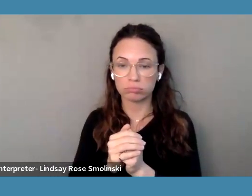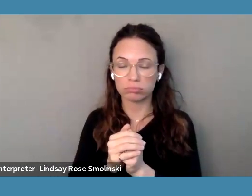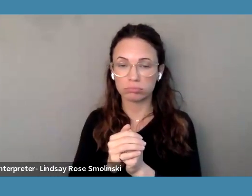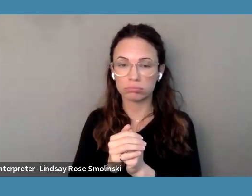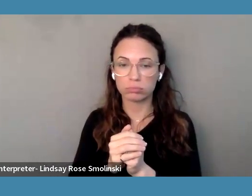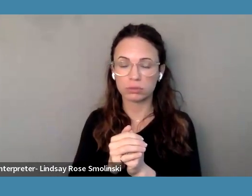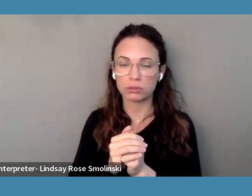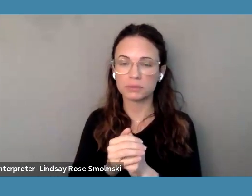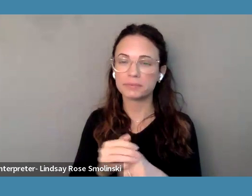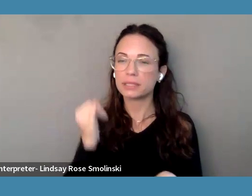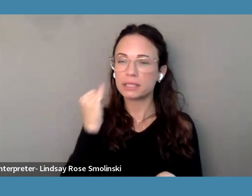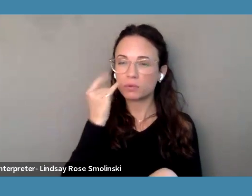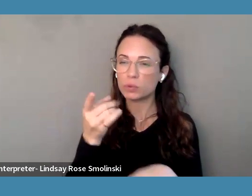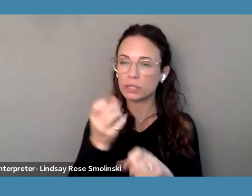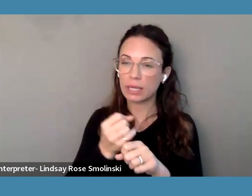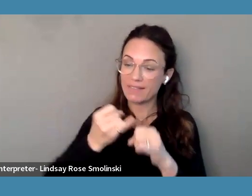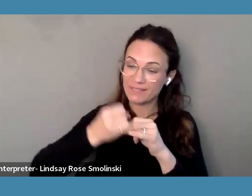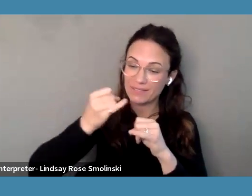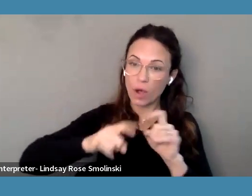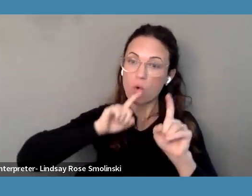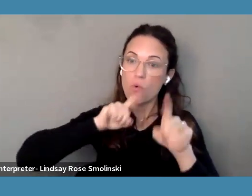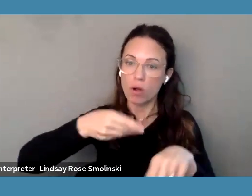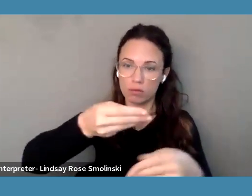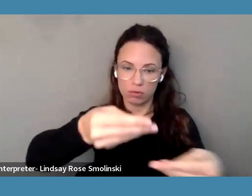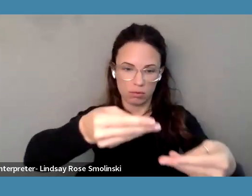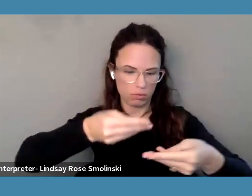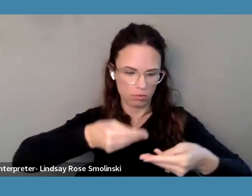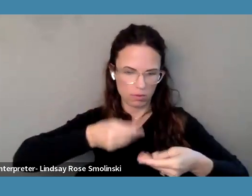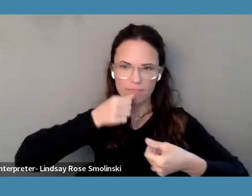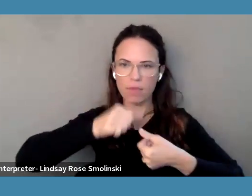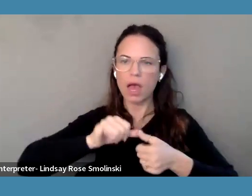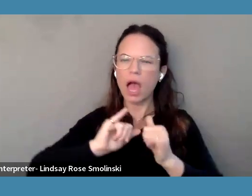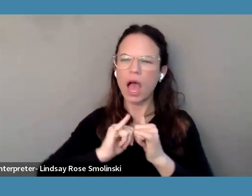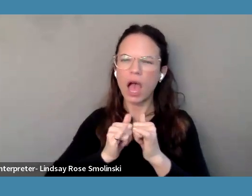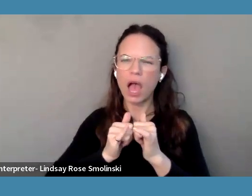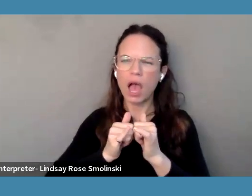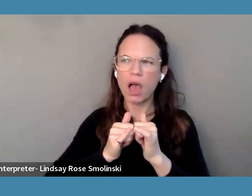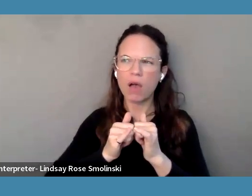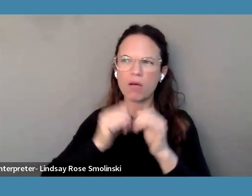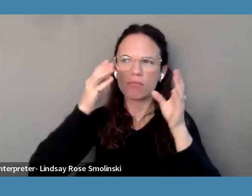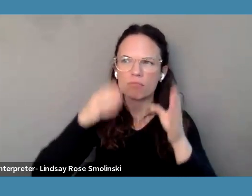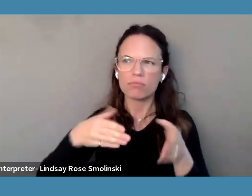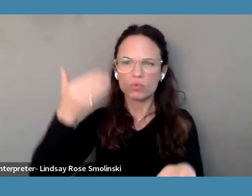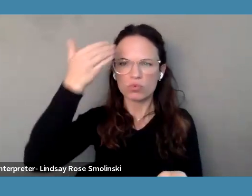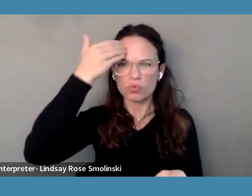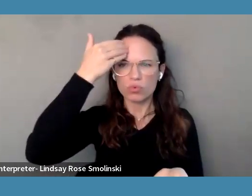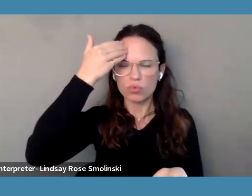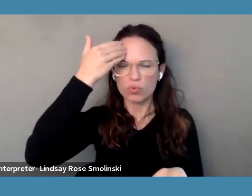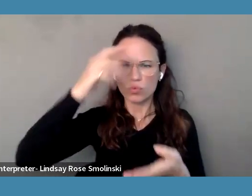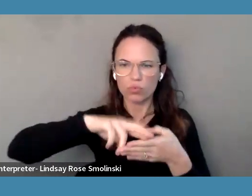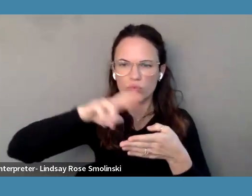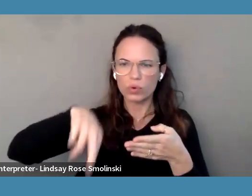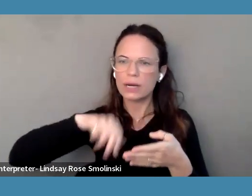if you were to get the final order in the mail, how does an individual know that the outcome was not in favor